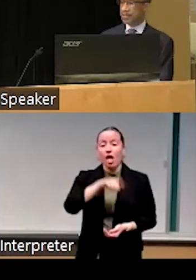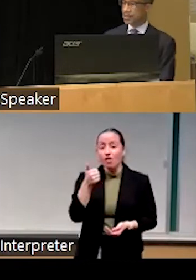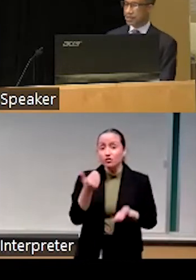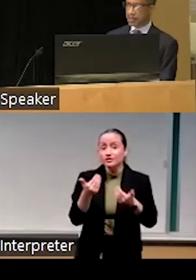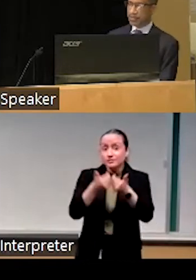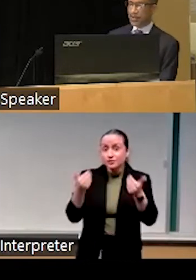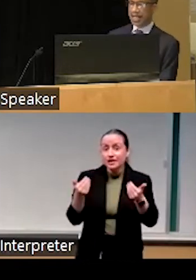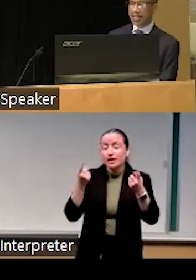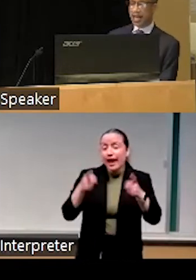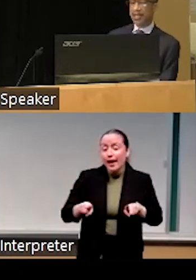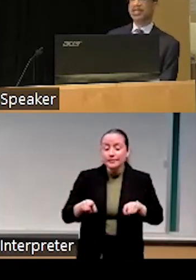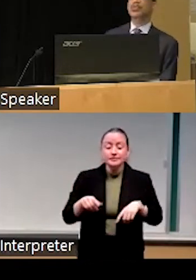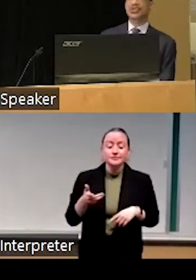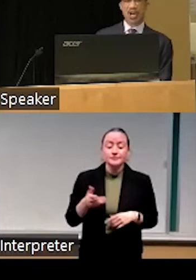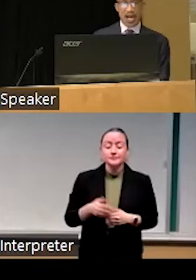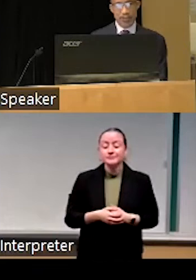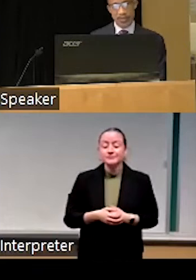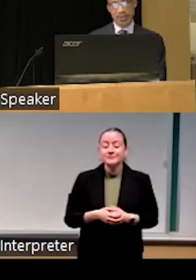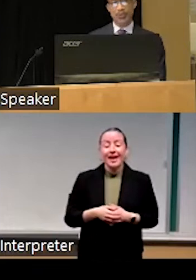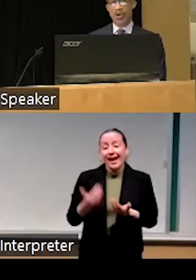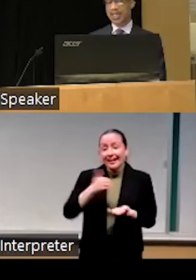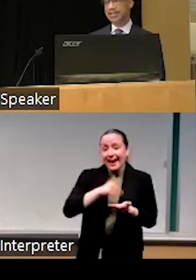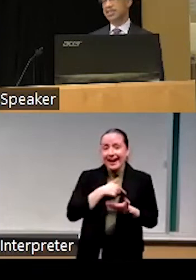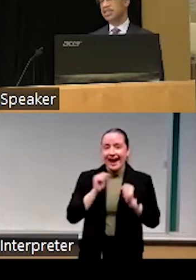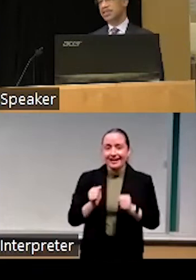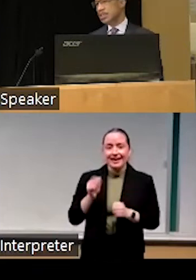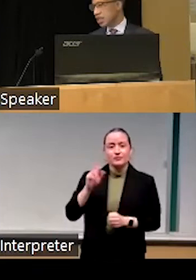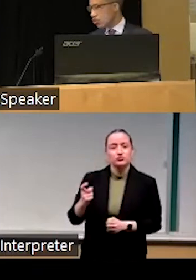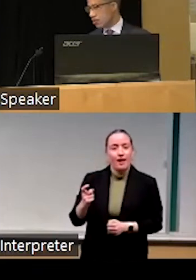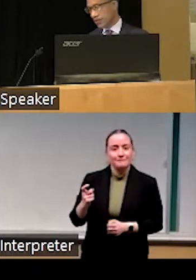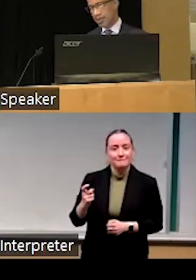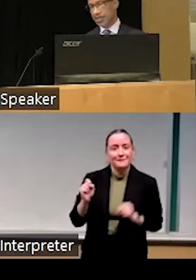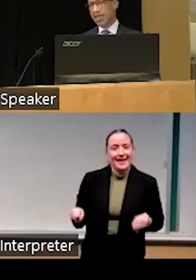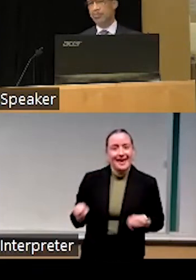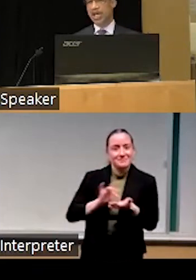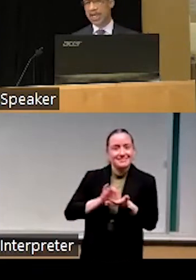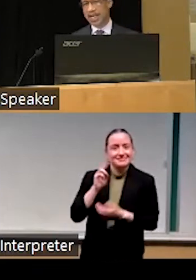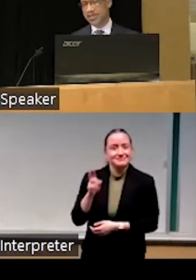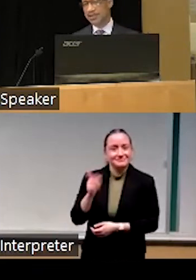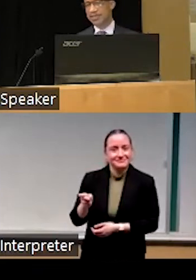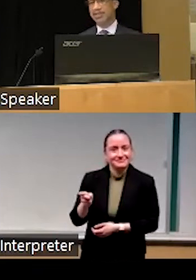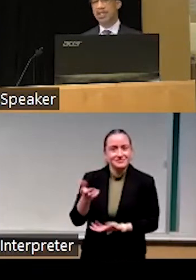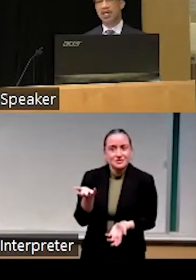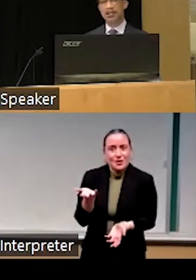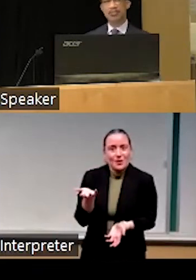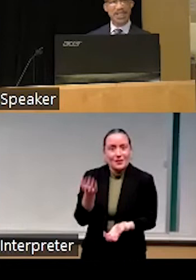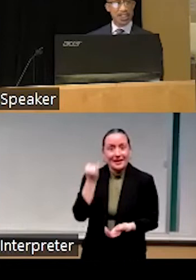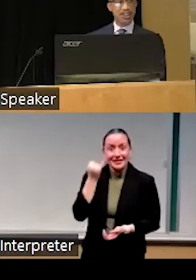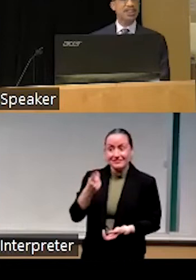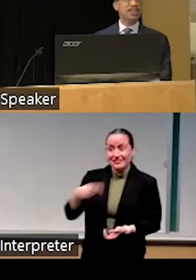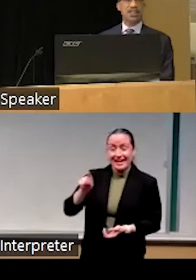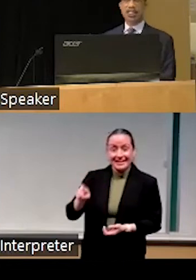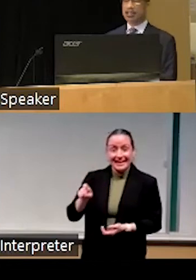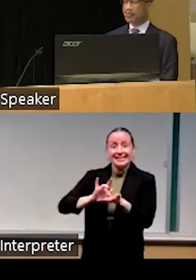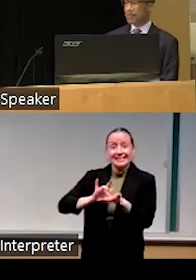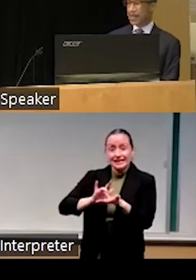of the the fact that I can prescribe whereas in order for them to get medications um legally um